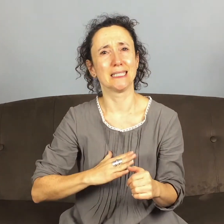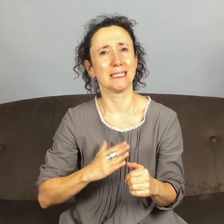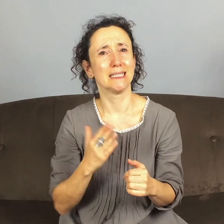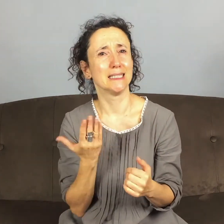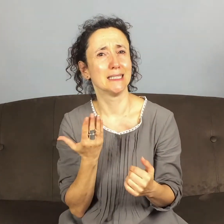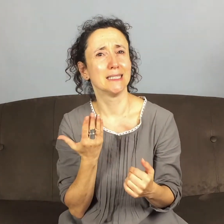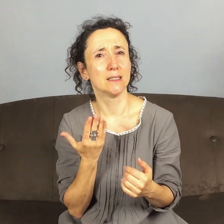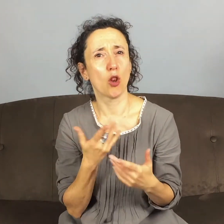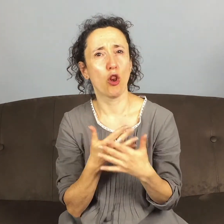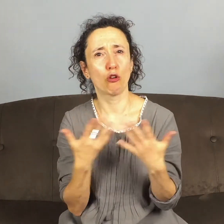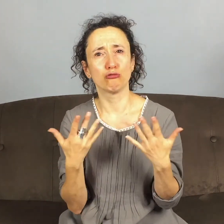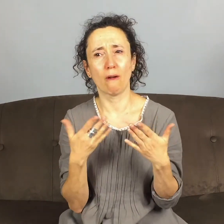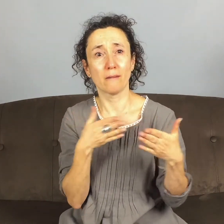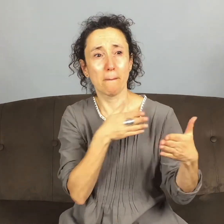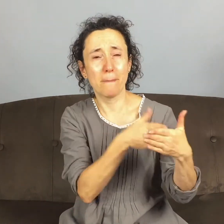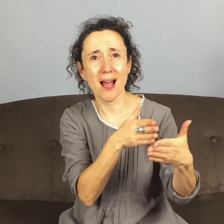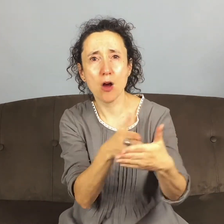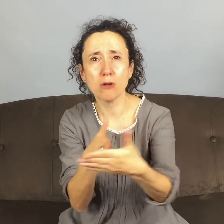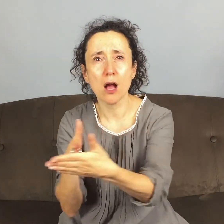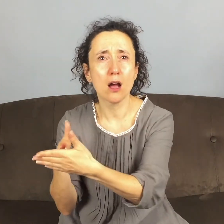appropriate employment that meets their needs.